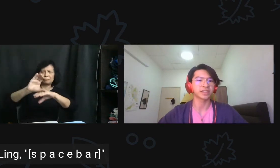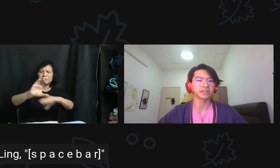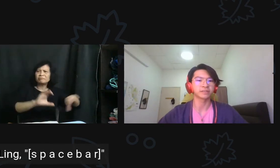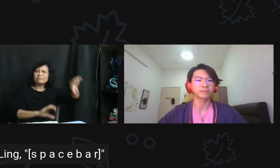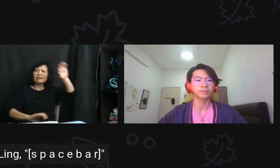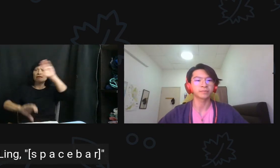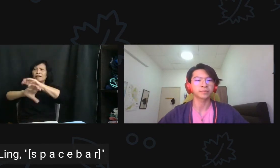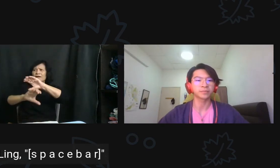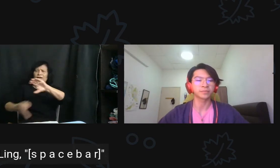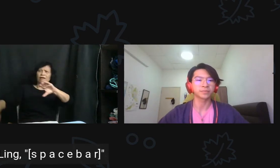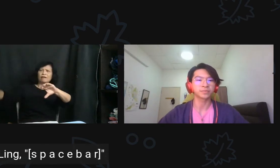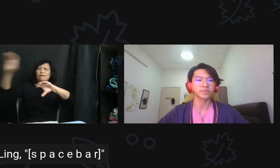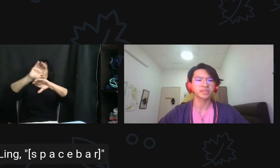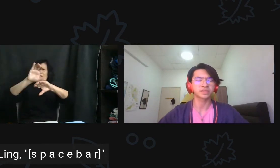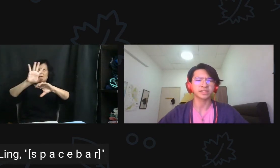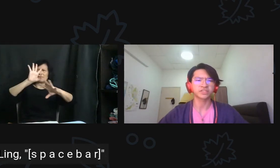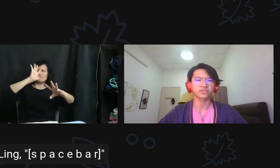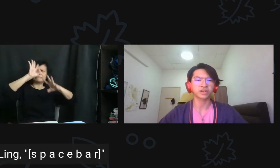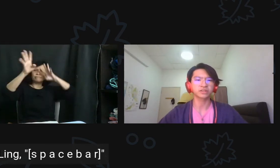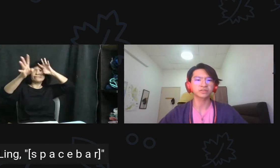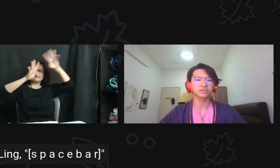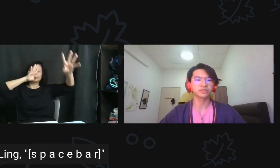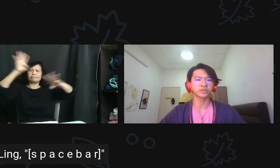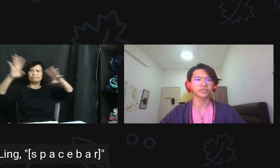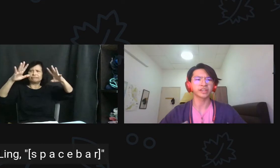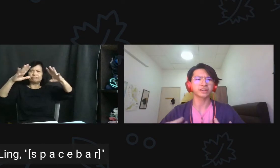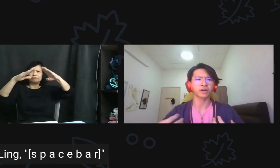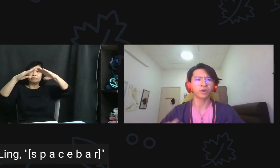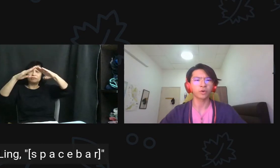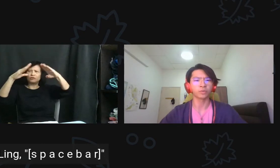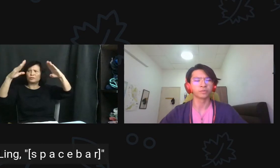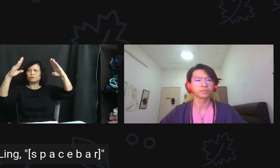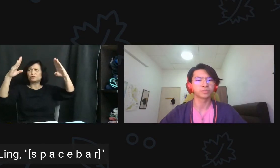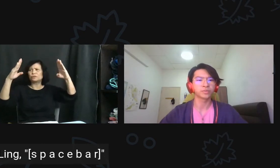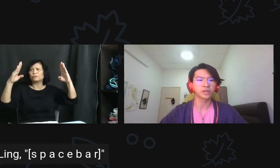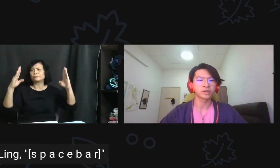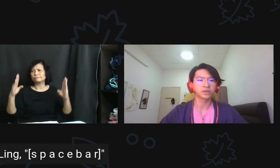other. They struggle to create a home,